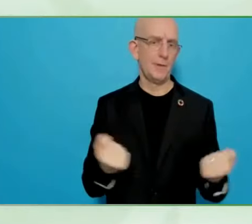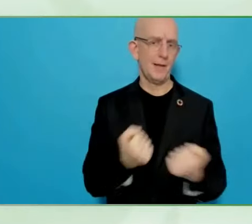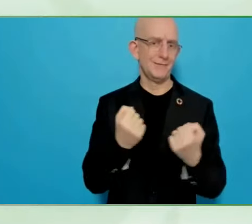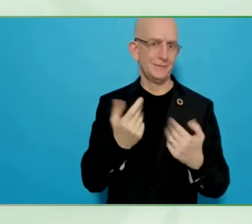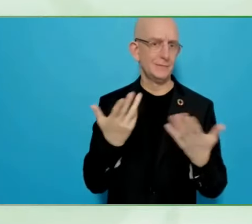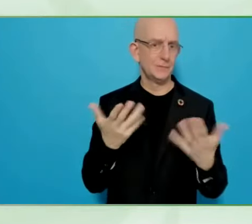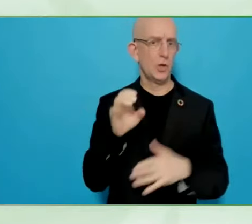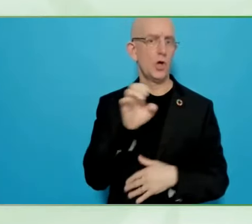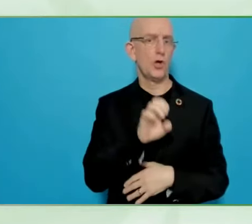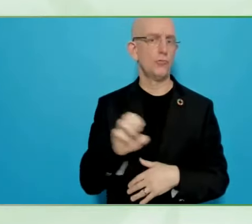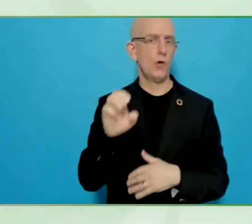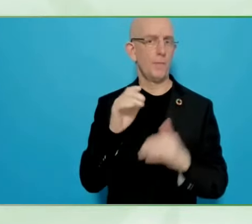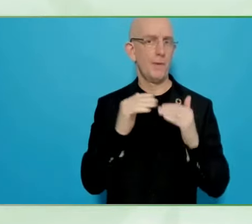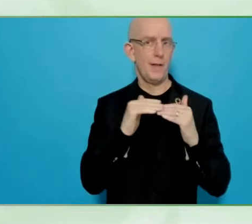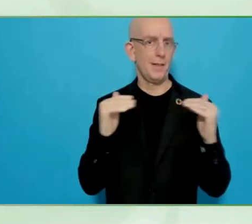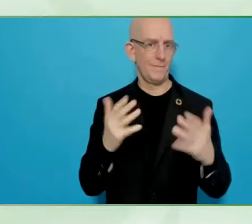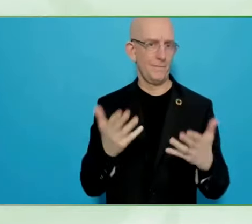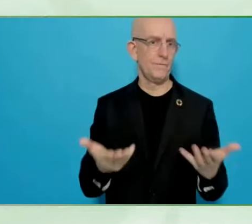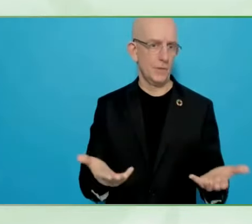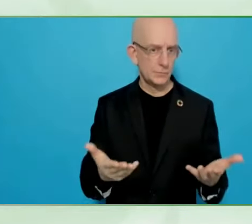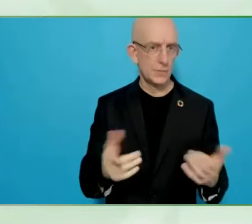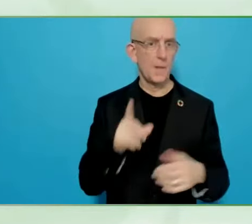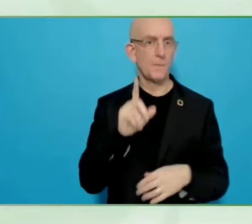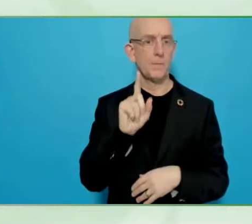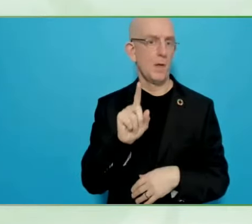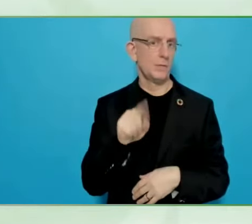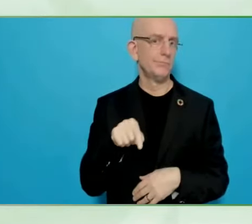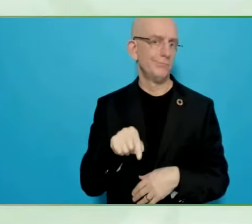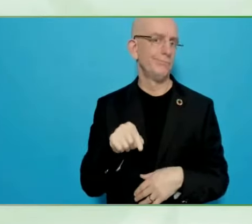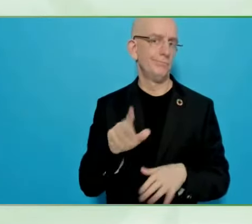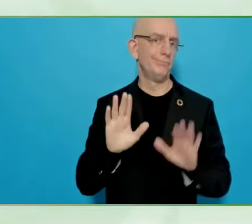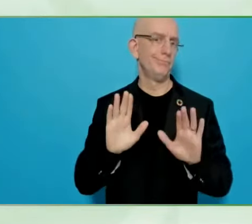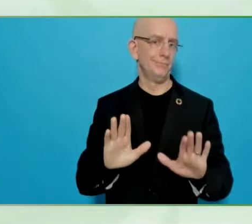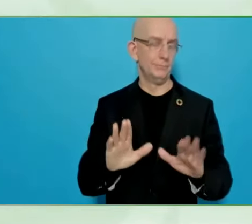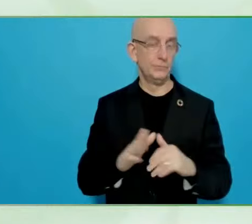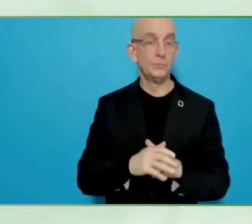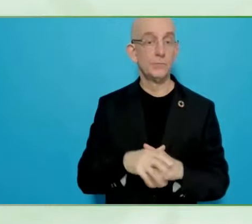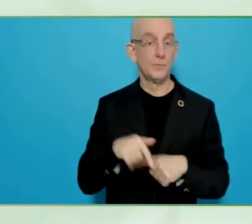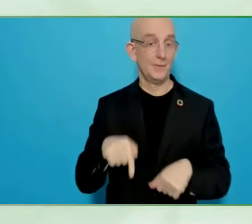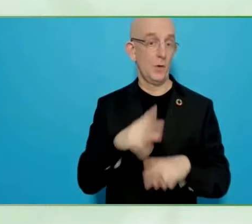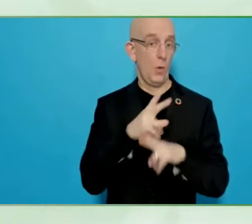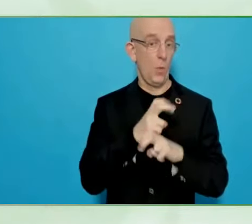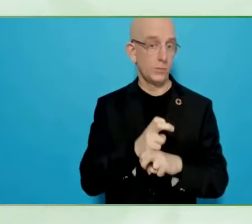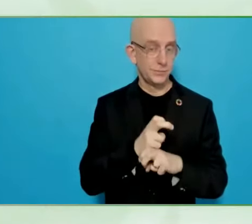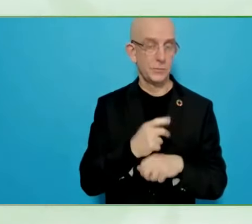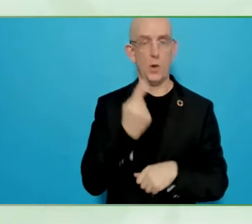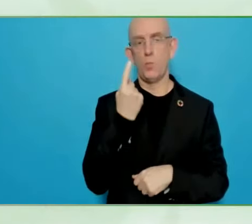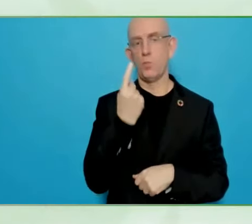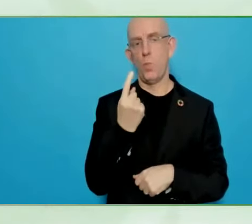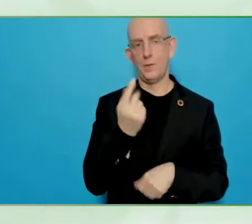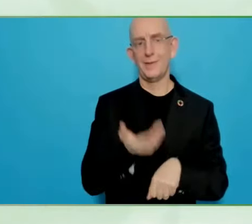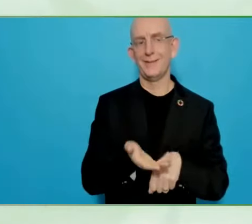know if he is here, if you know him. Your sitting beside you.